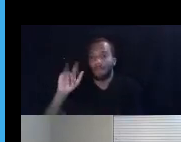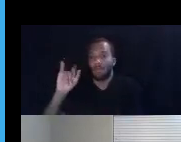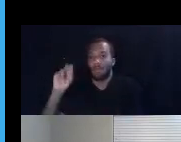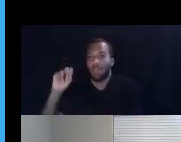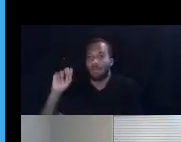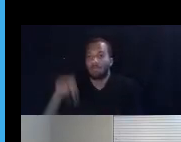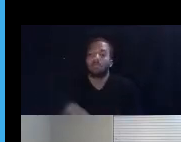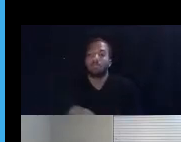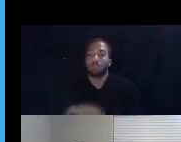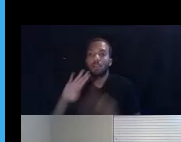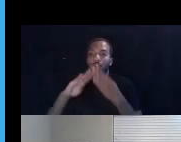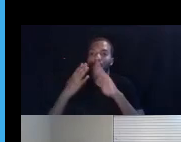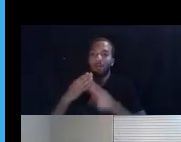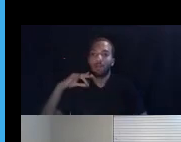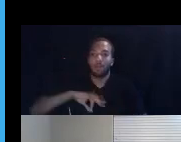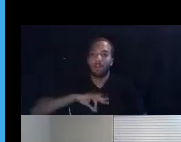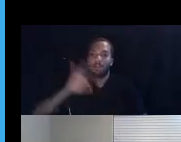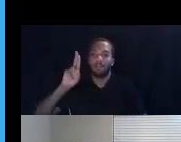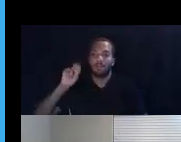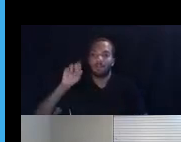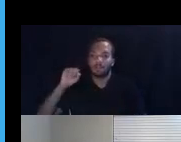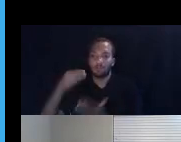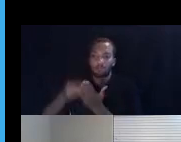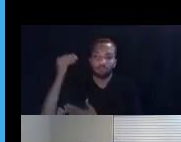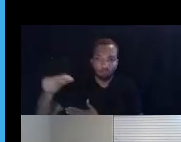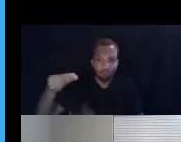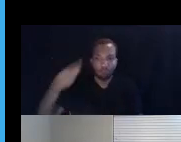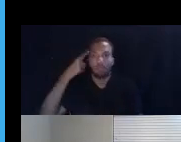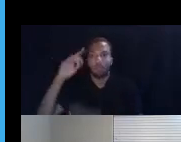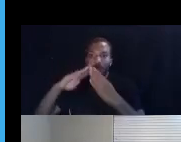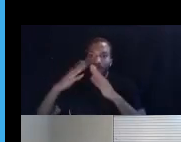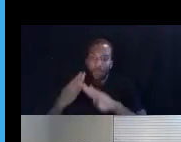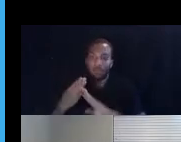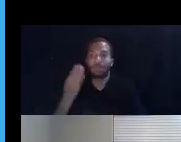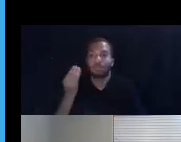that were used to support particular communities of color or community based organizations